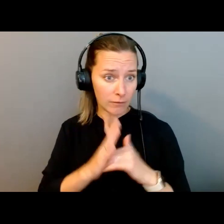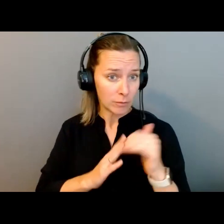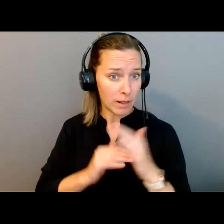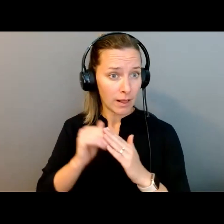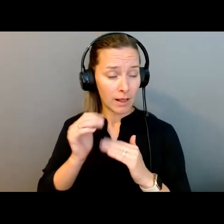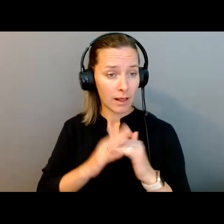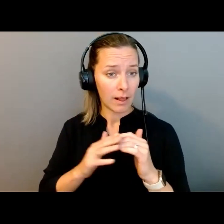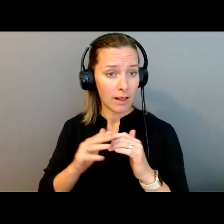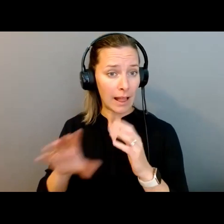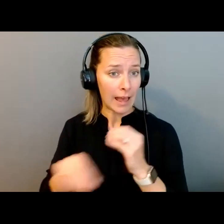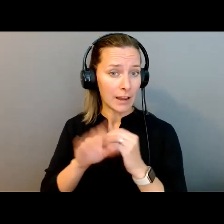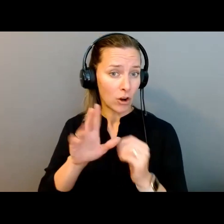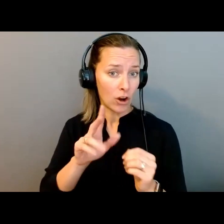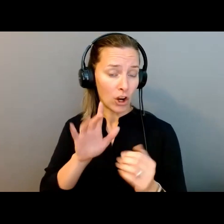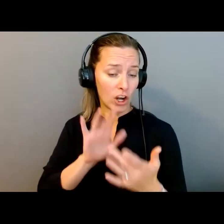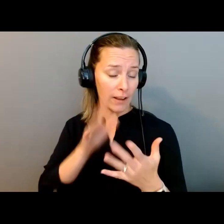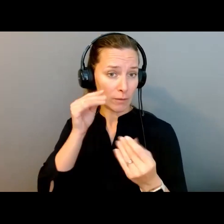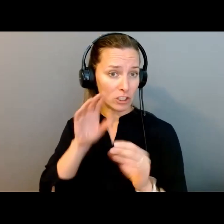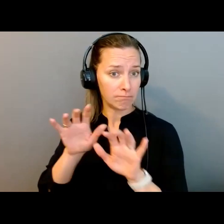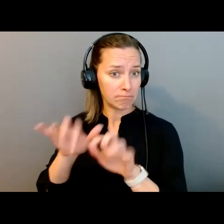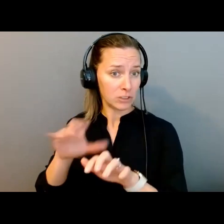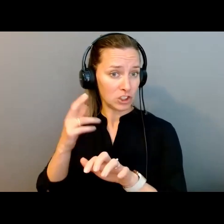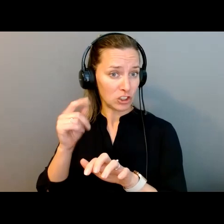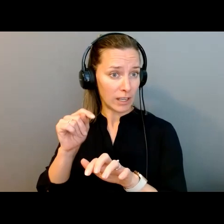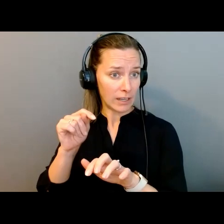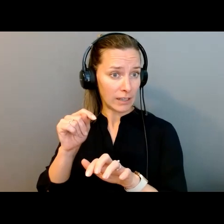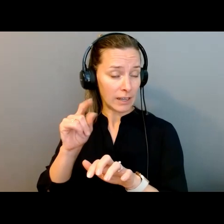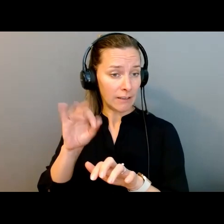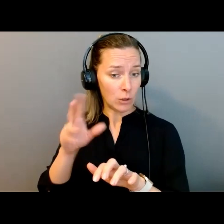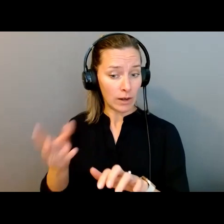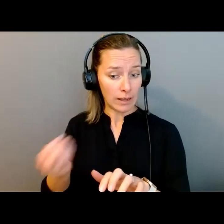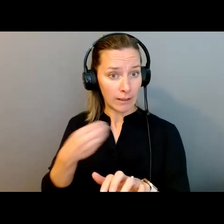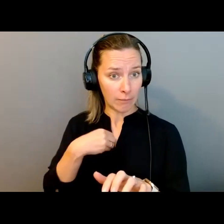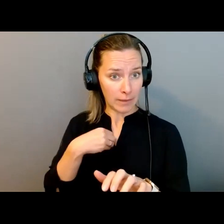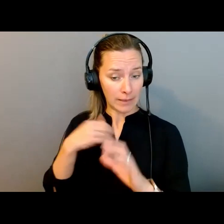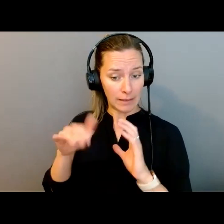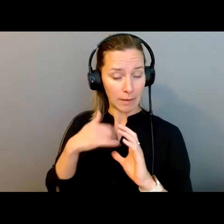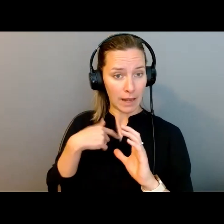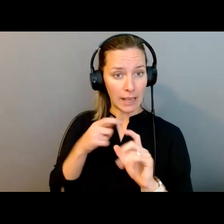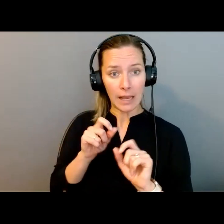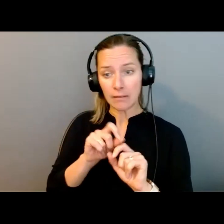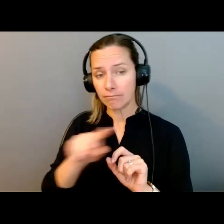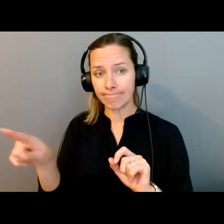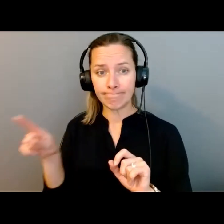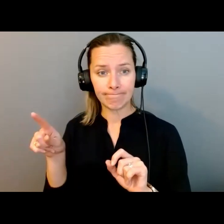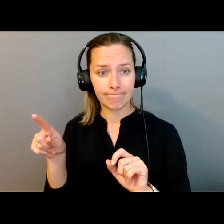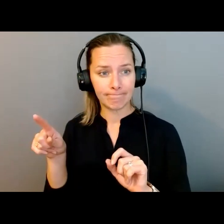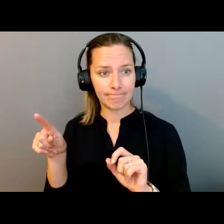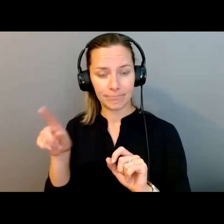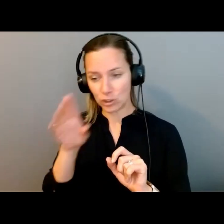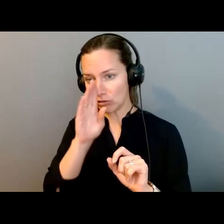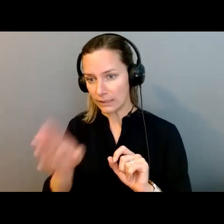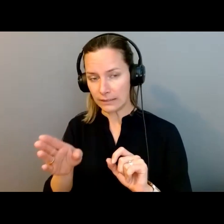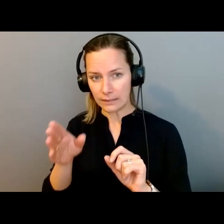chat. I can also facilitate access if you want to send me an email and I can direct that audience